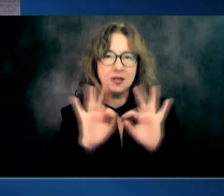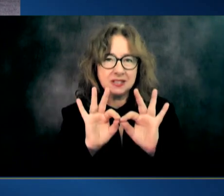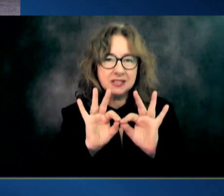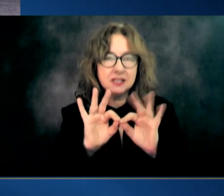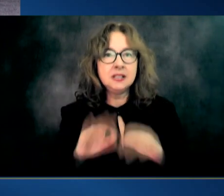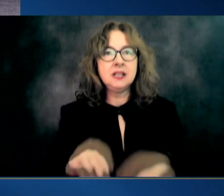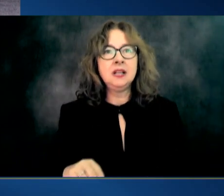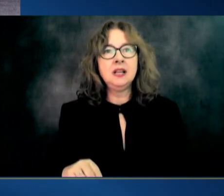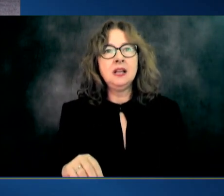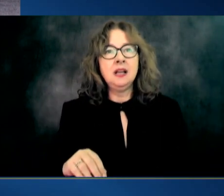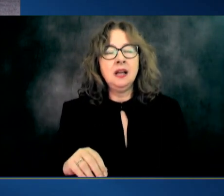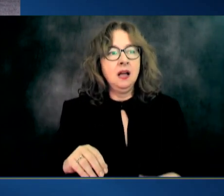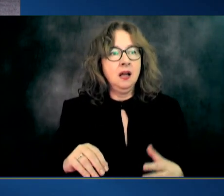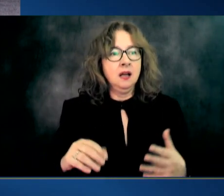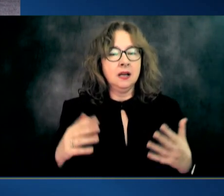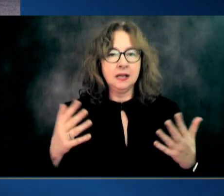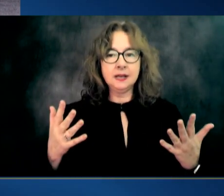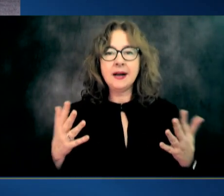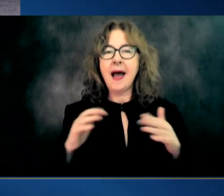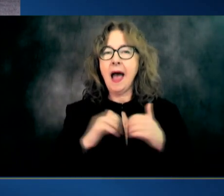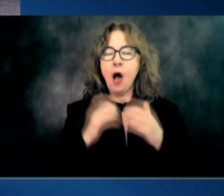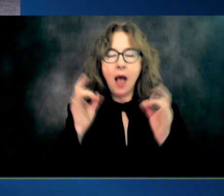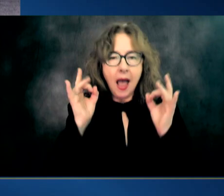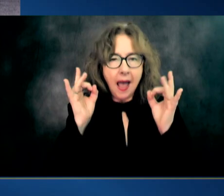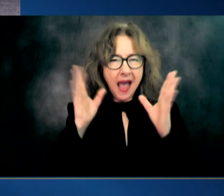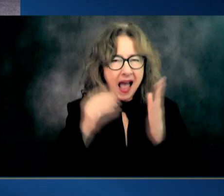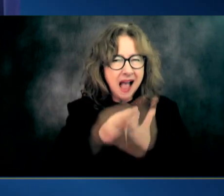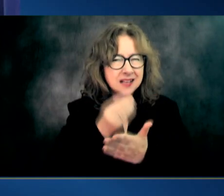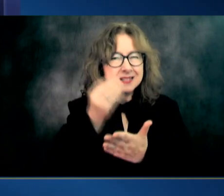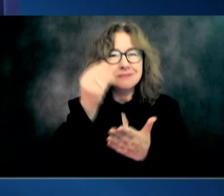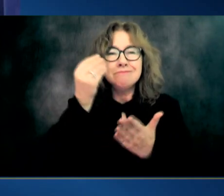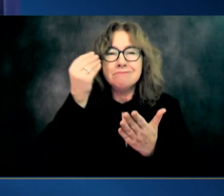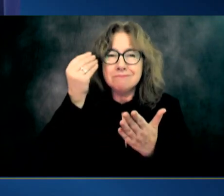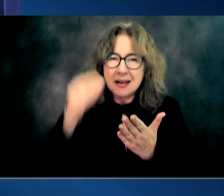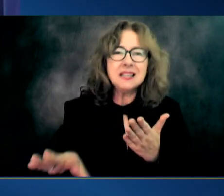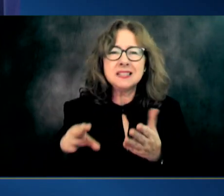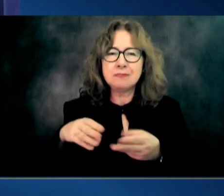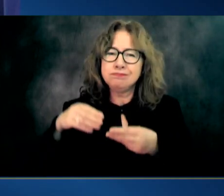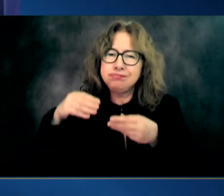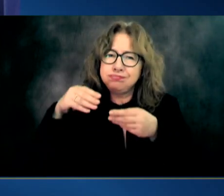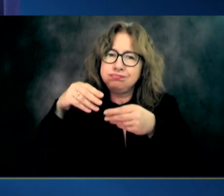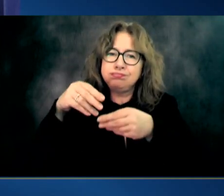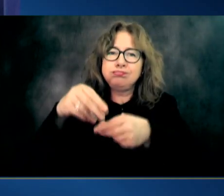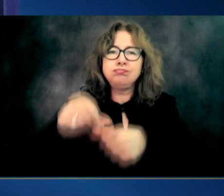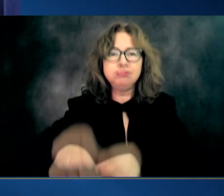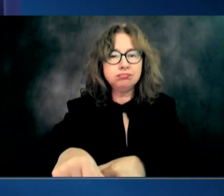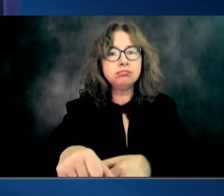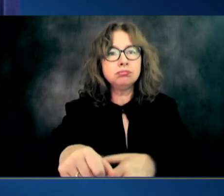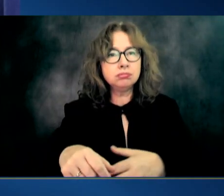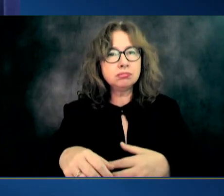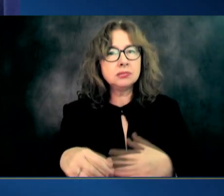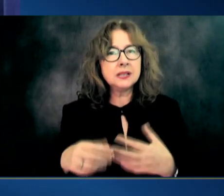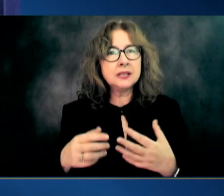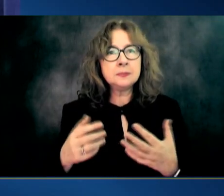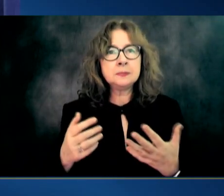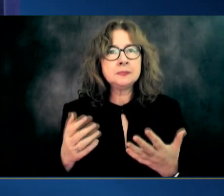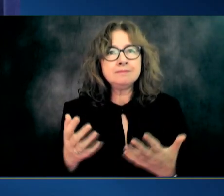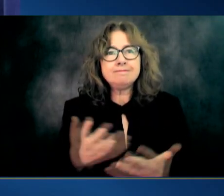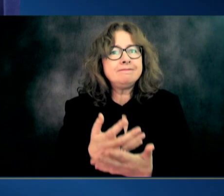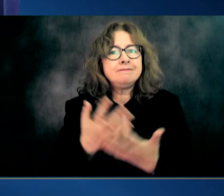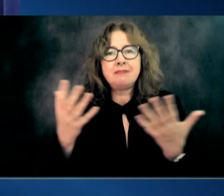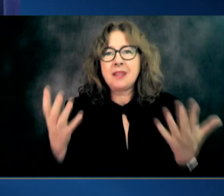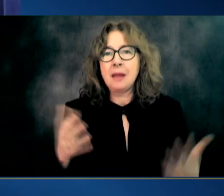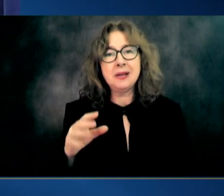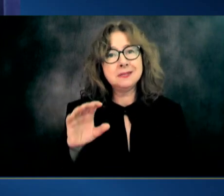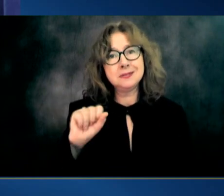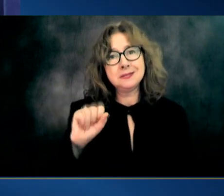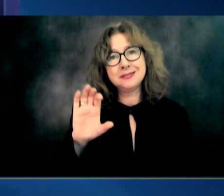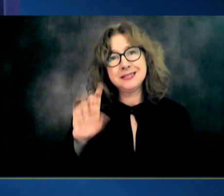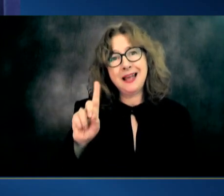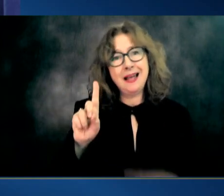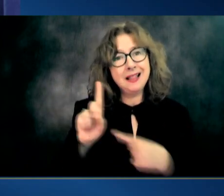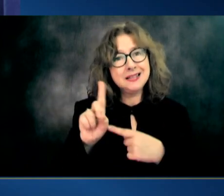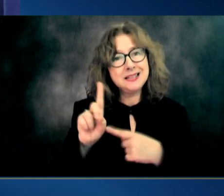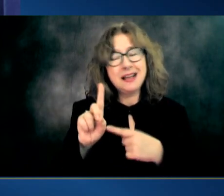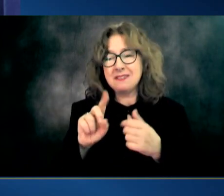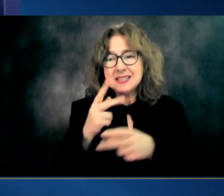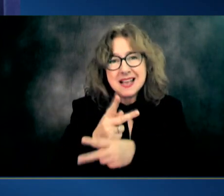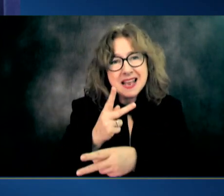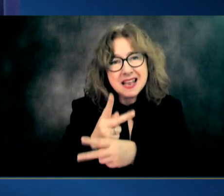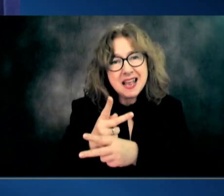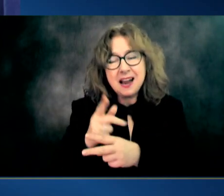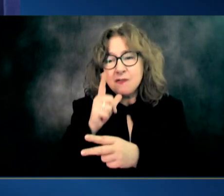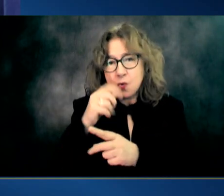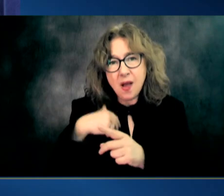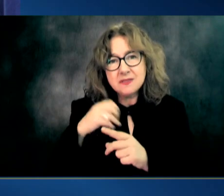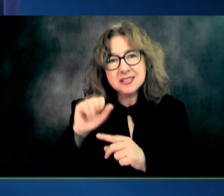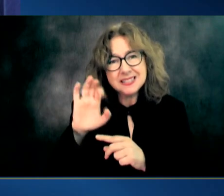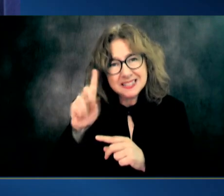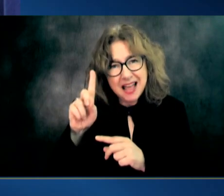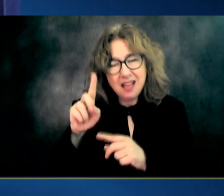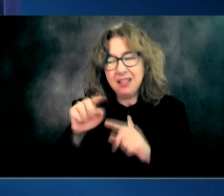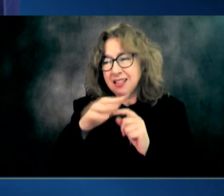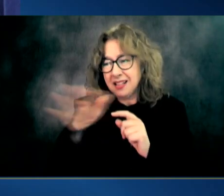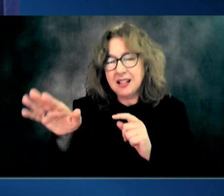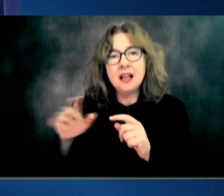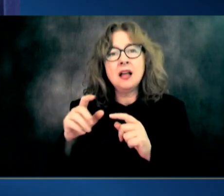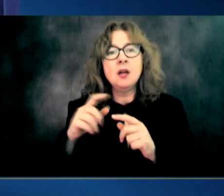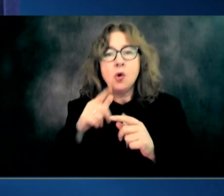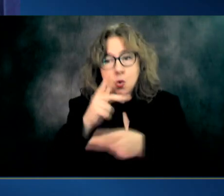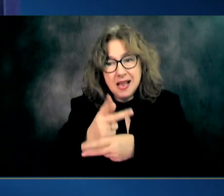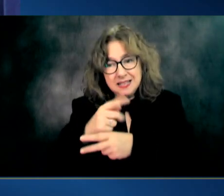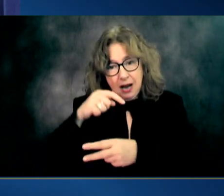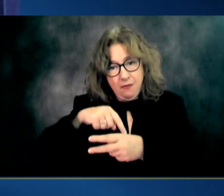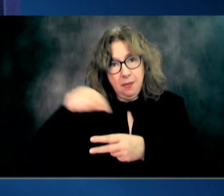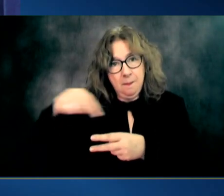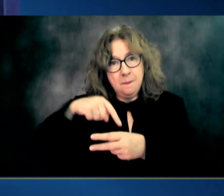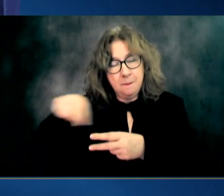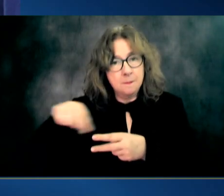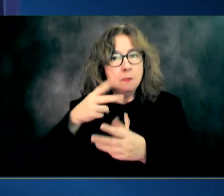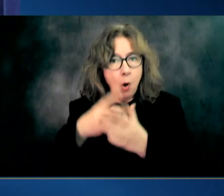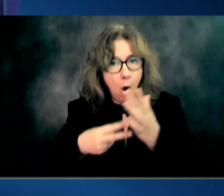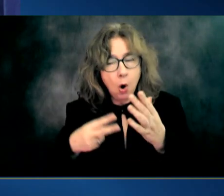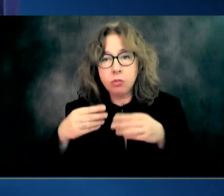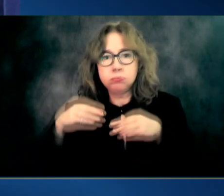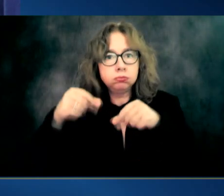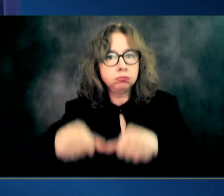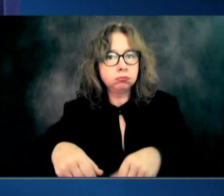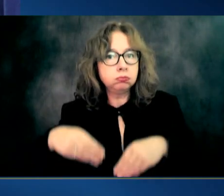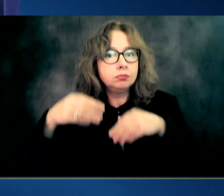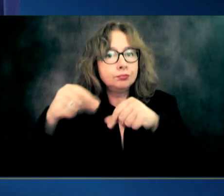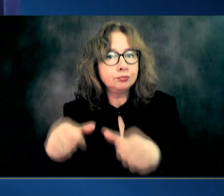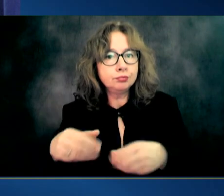how expensive sickle cell care is for the warriors and for the caregivers, I felt like it was really